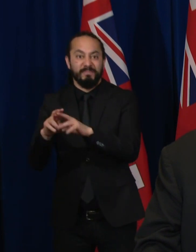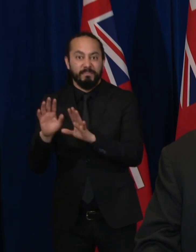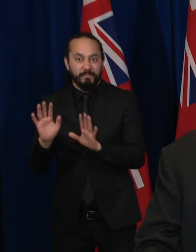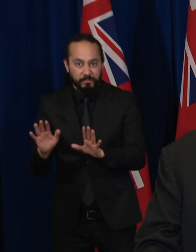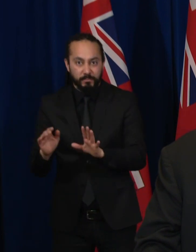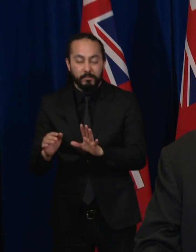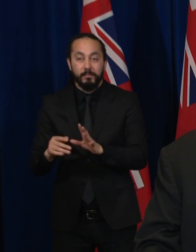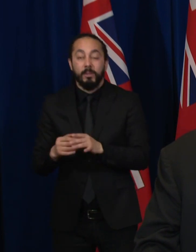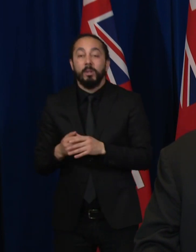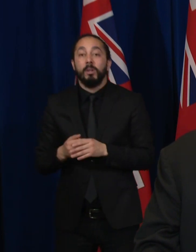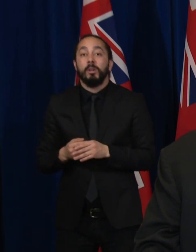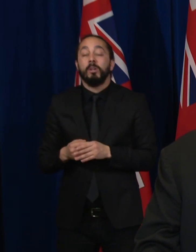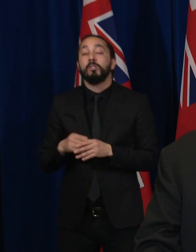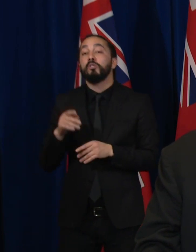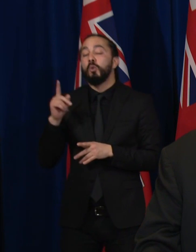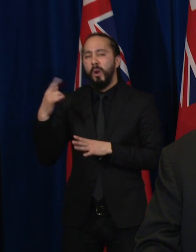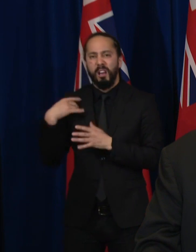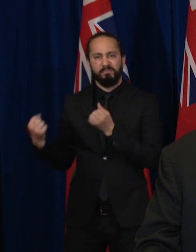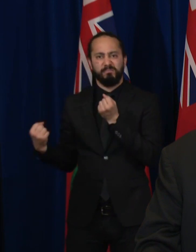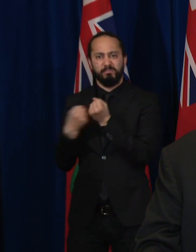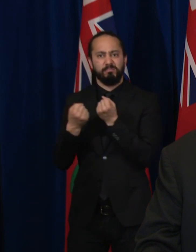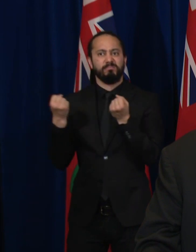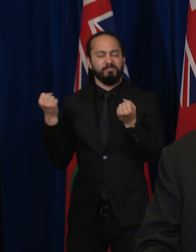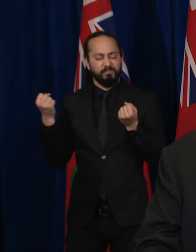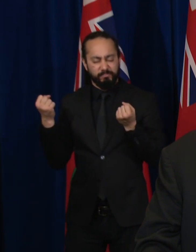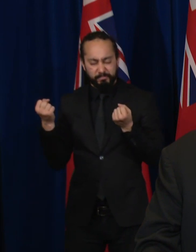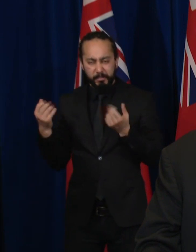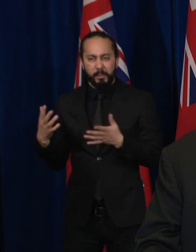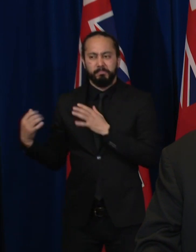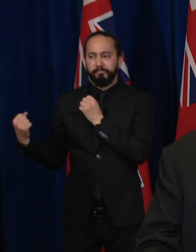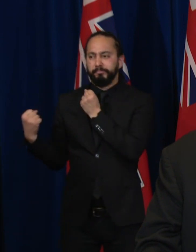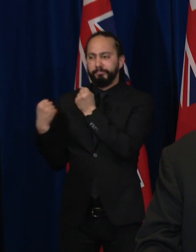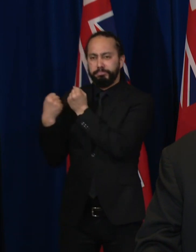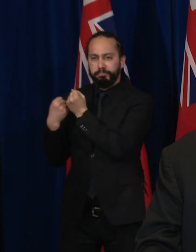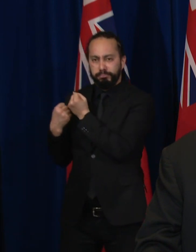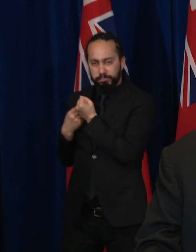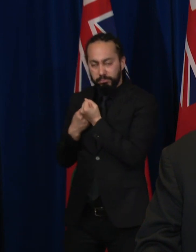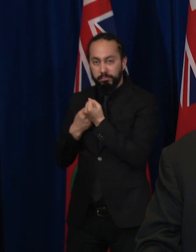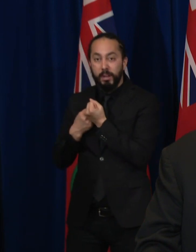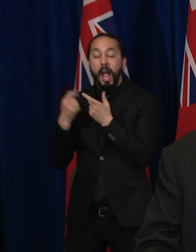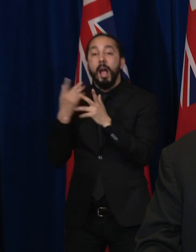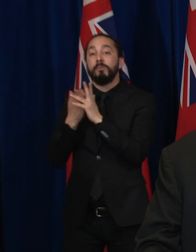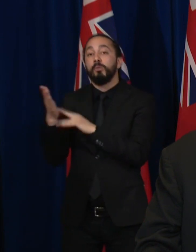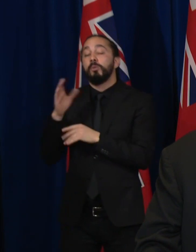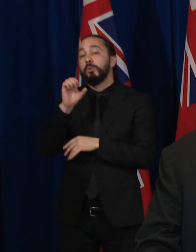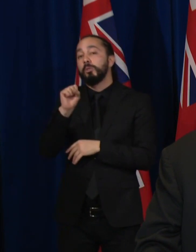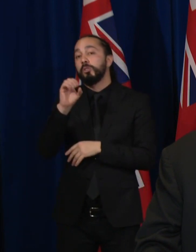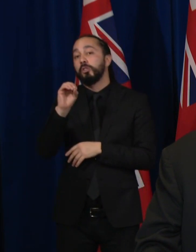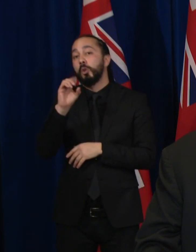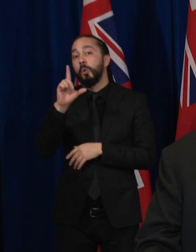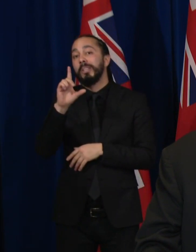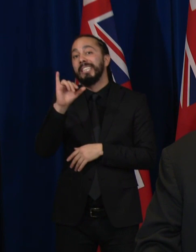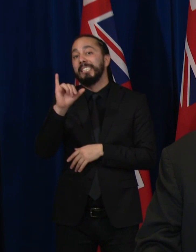thousand per cent and moving forward we're making sure we're going through the Solicitor General, along with the